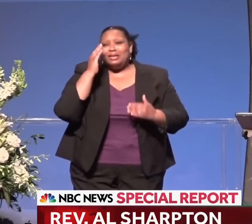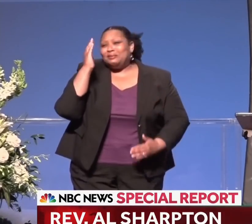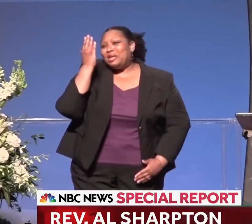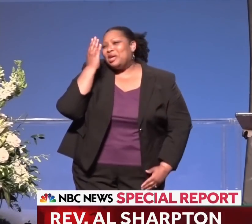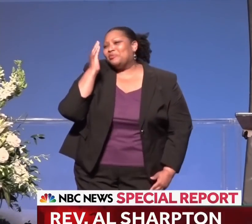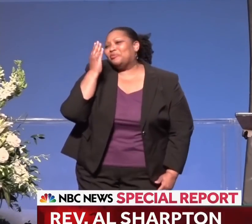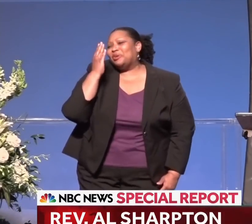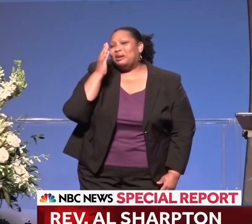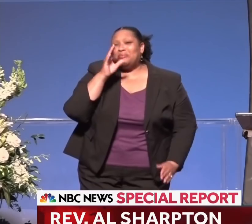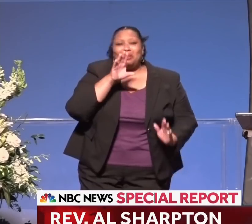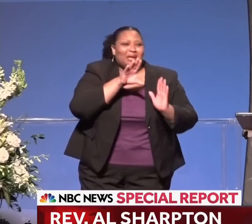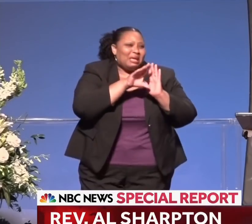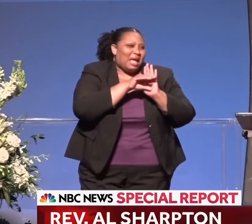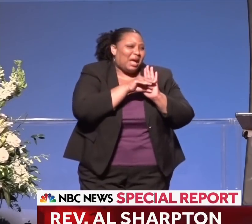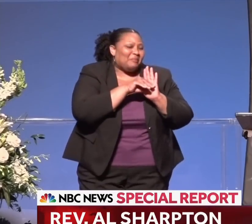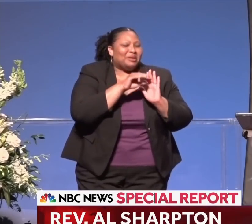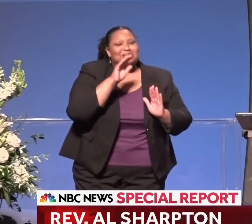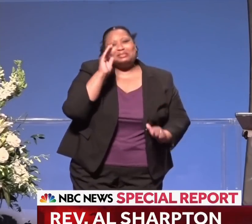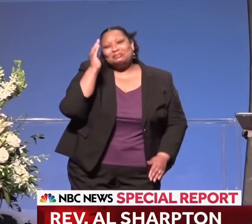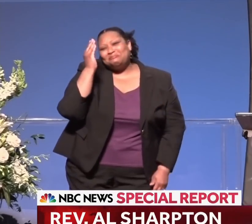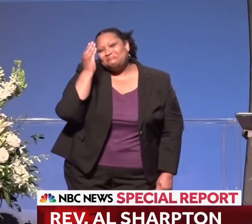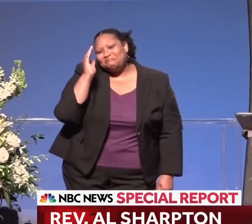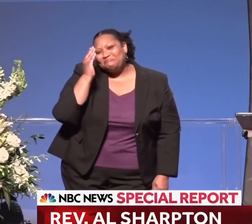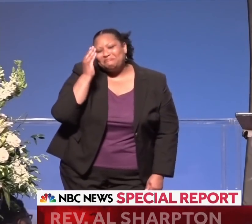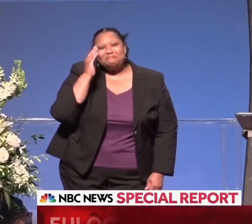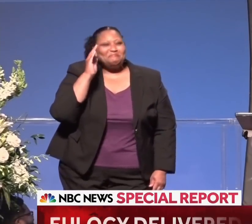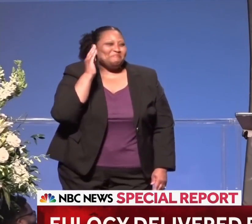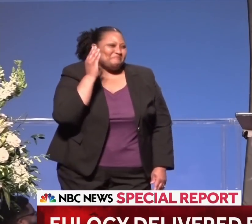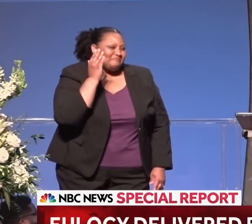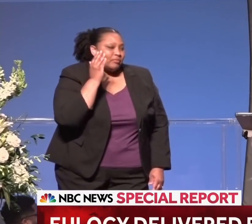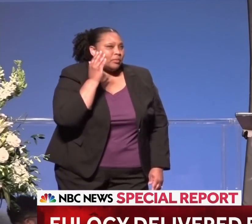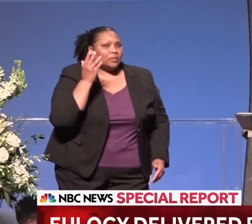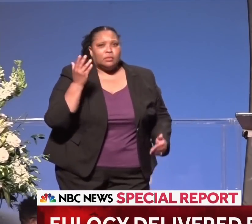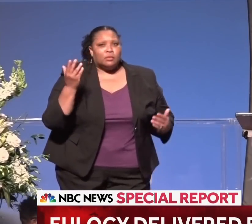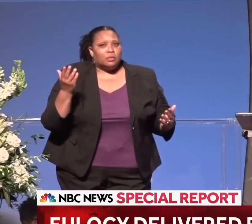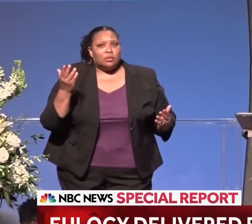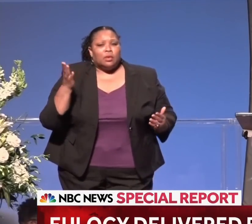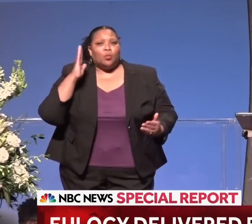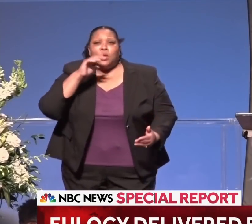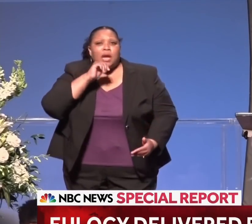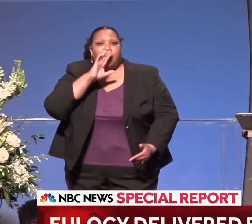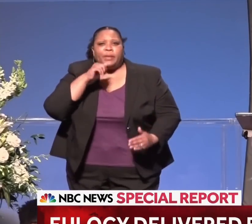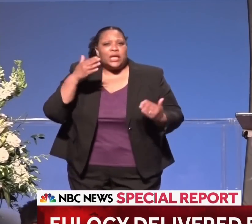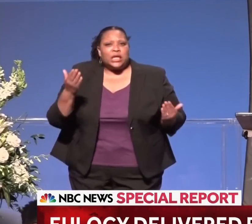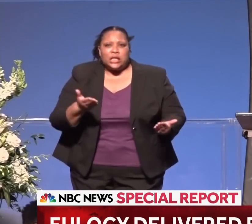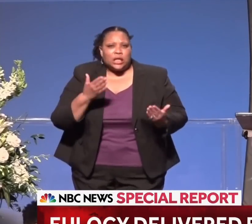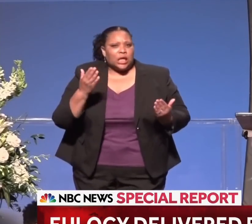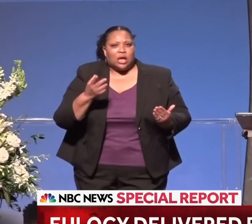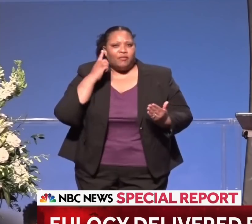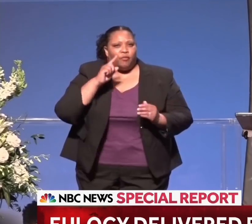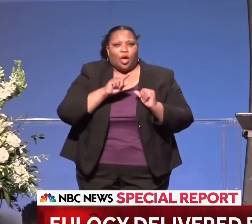AND MANY THAT ARE STANDING AND COMING TODAY AND SKINNIN’ AND